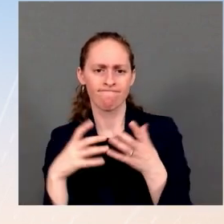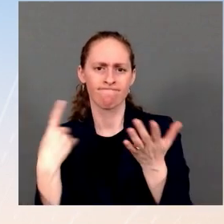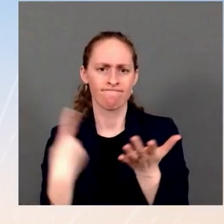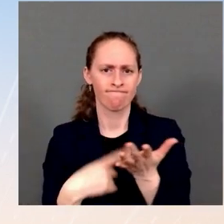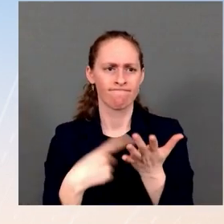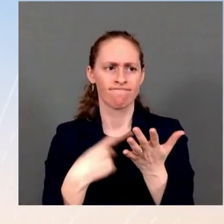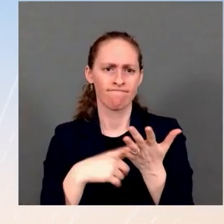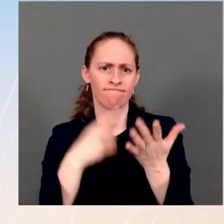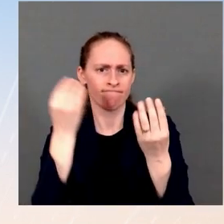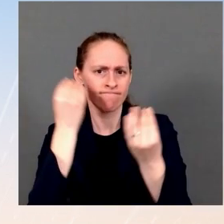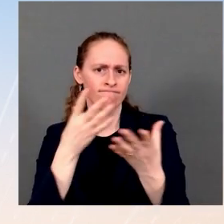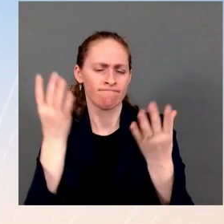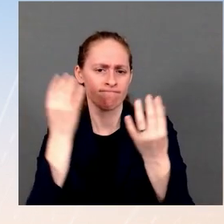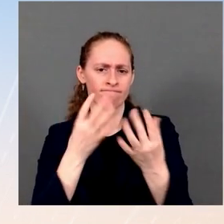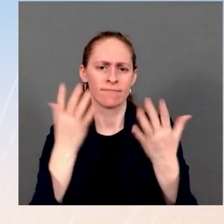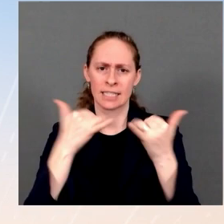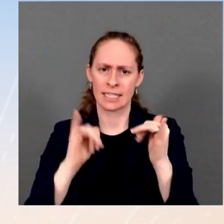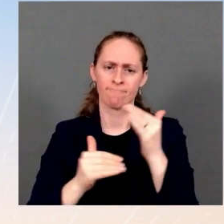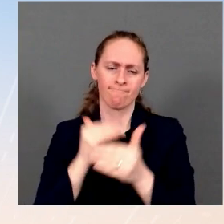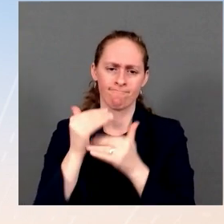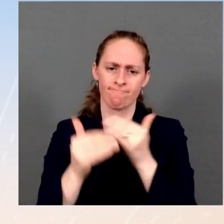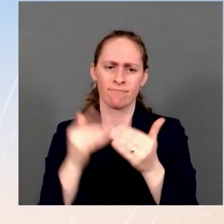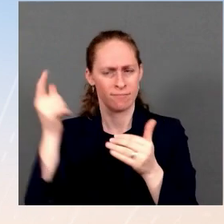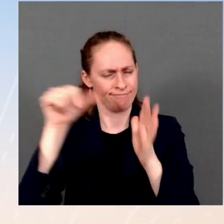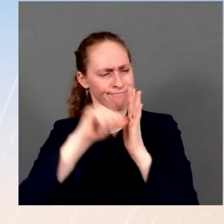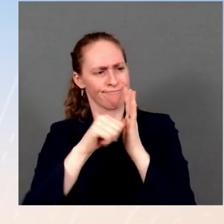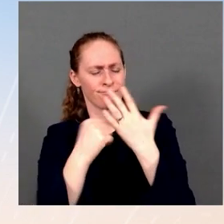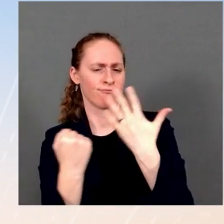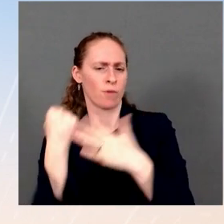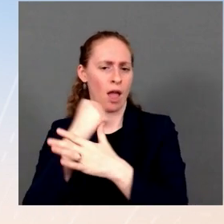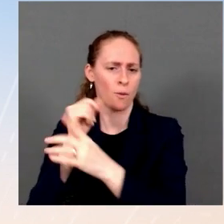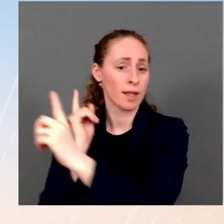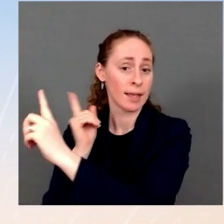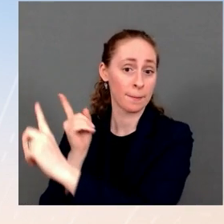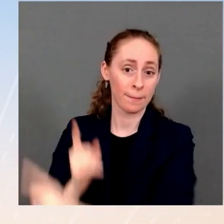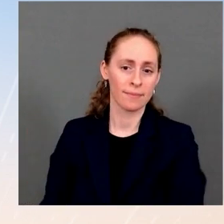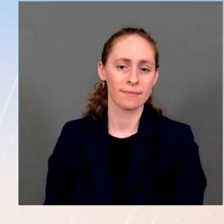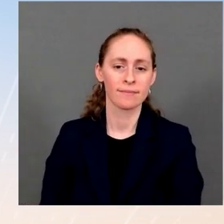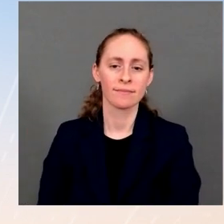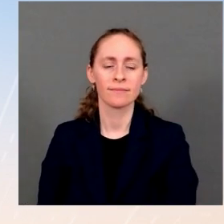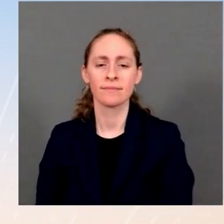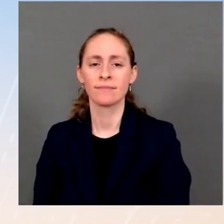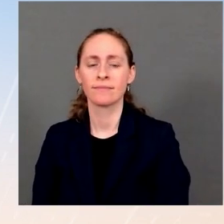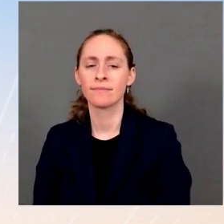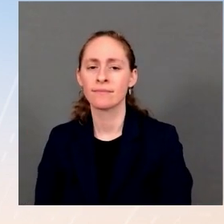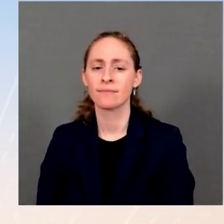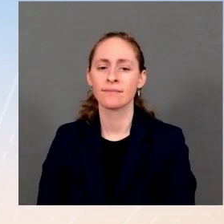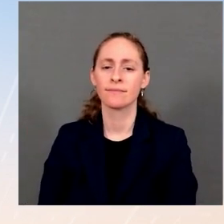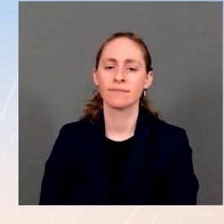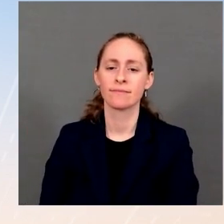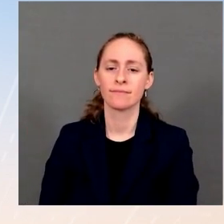Yesterday he was asked a question in Kentucky, and he said that "if we can get [the] congressional voting rights done, we should do it.